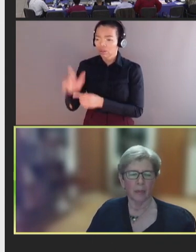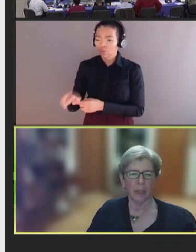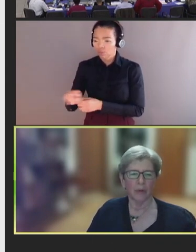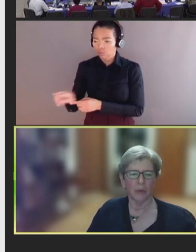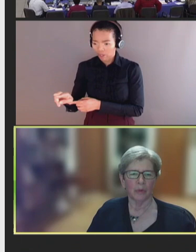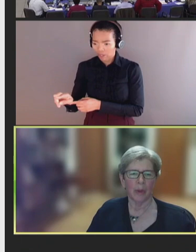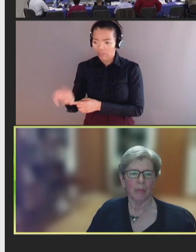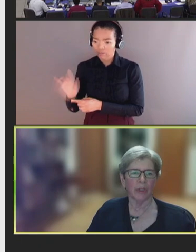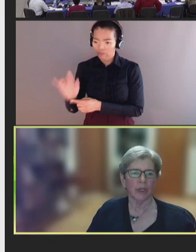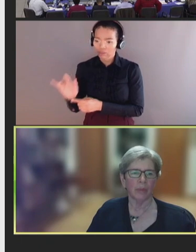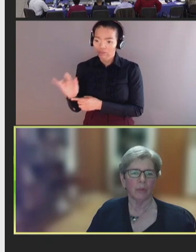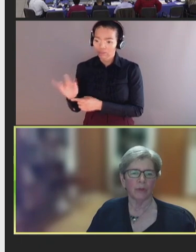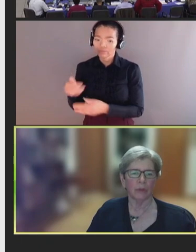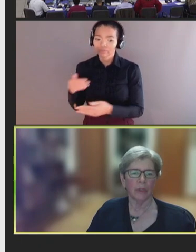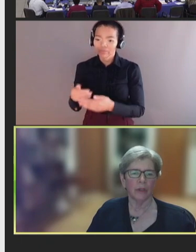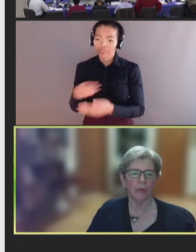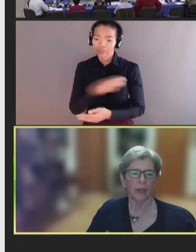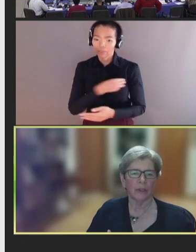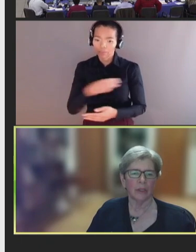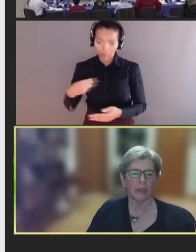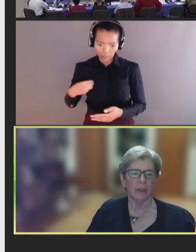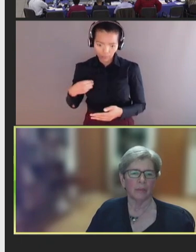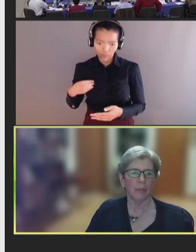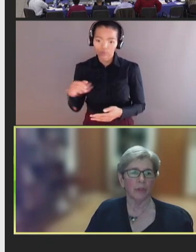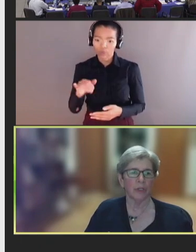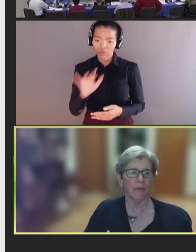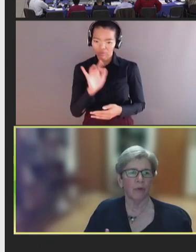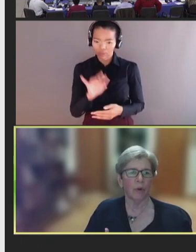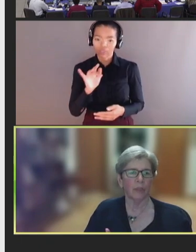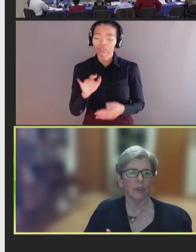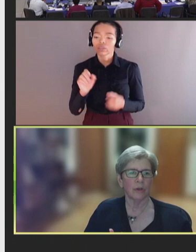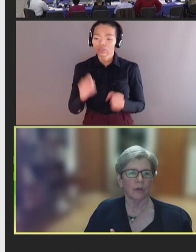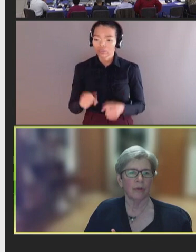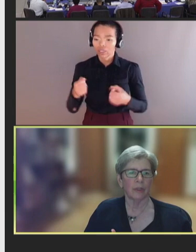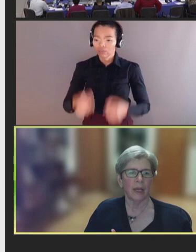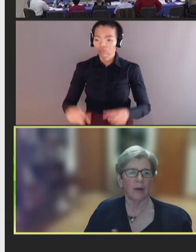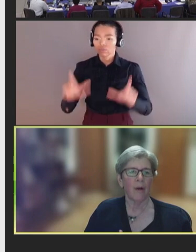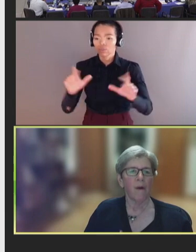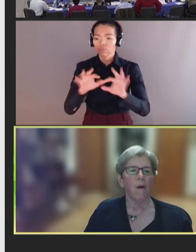by the word Membership, which will take you right to the membership form that you can fill out.